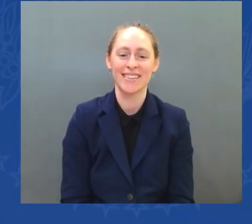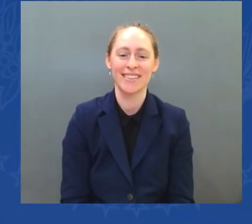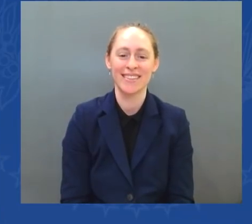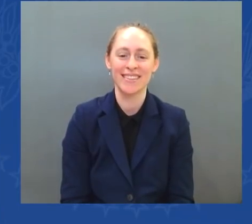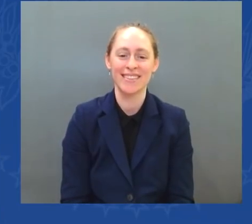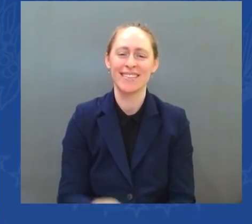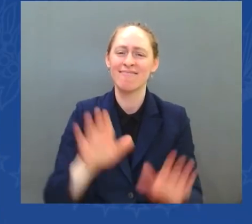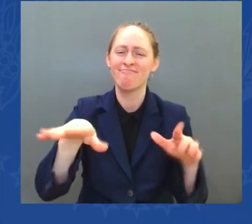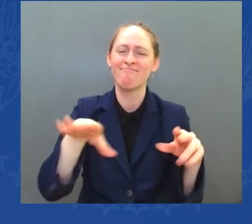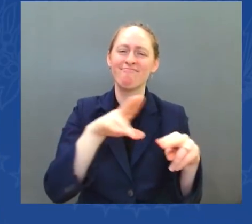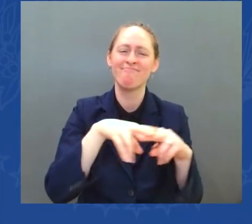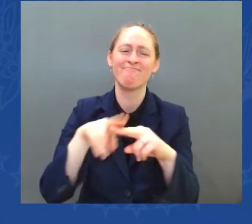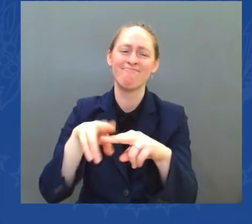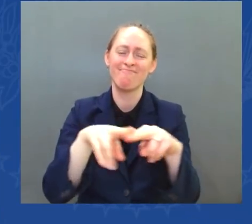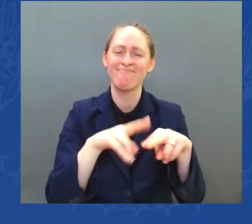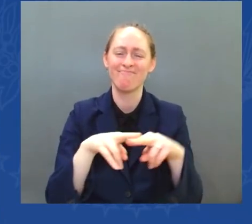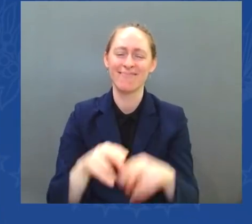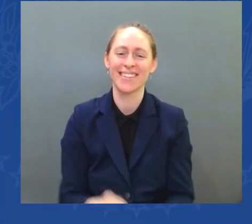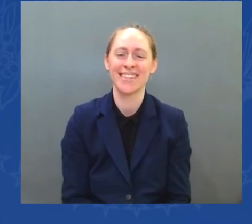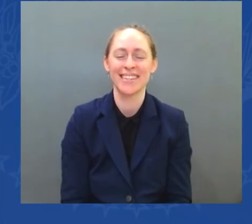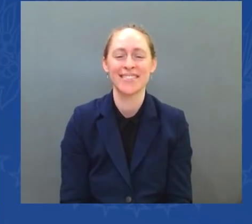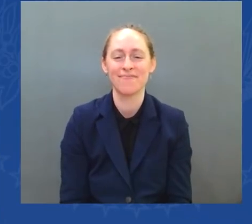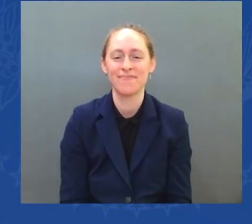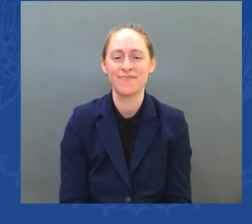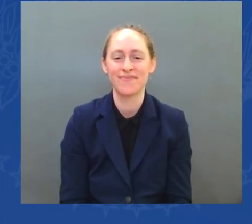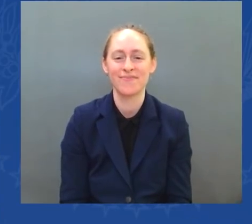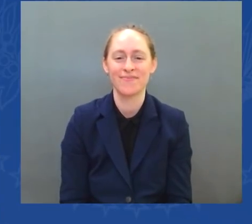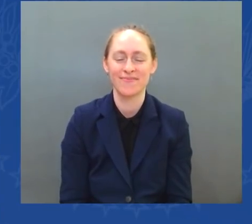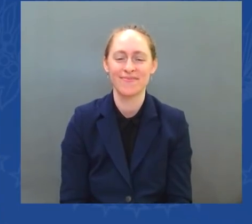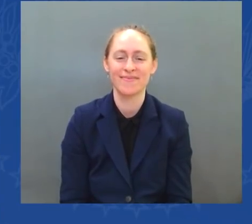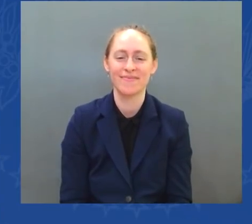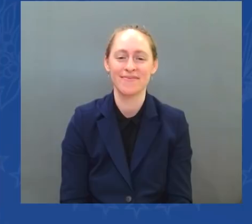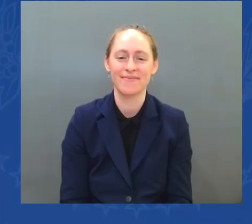I said that one day, take a seat. Press pointed out to me there were no chairs out there.